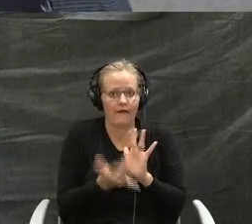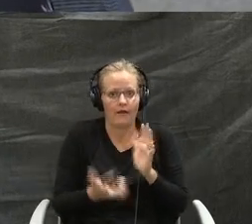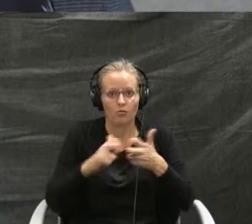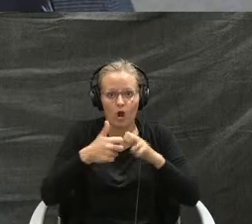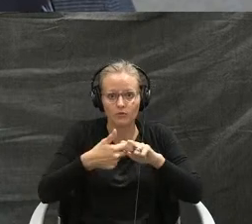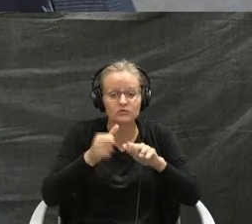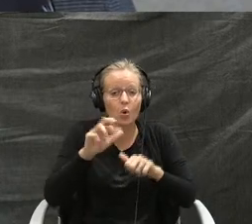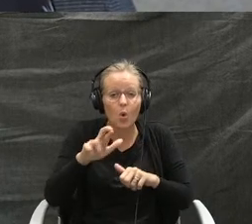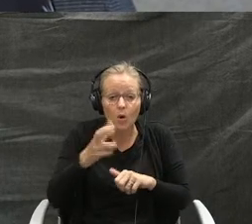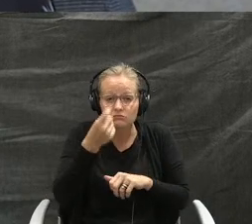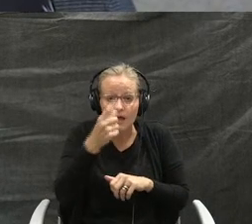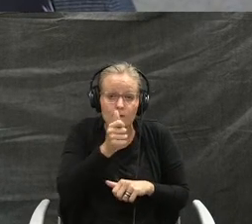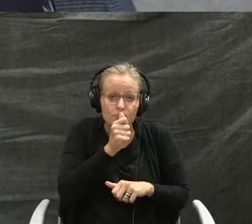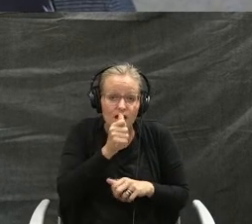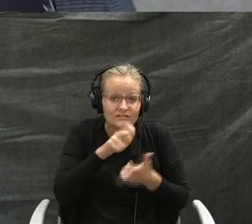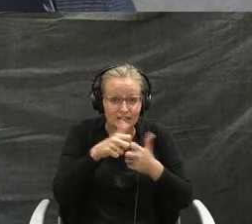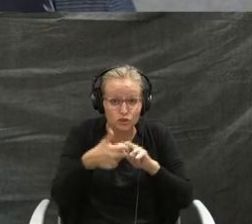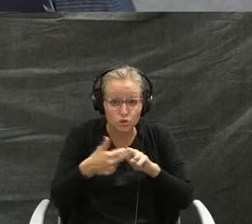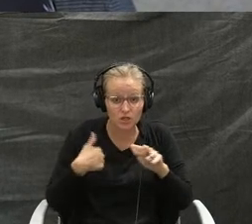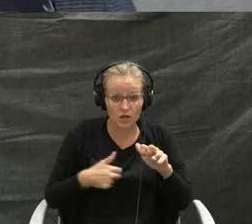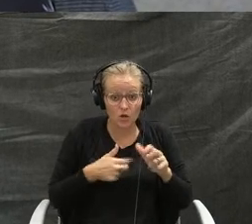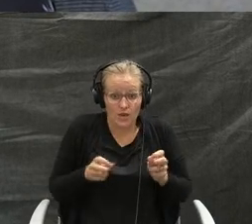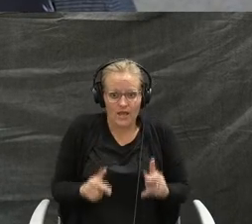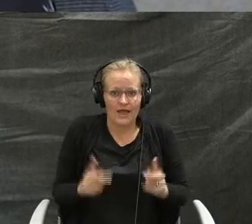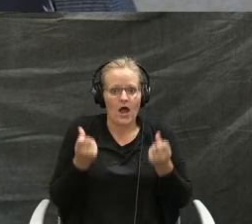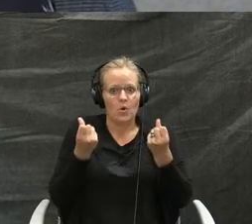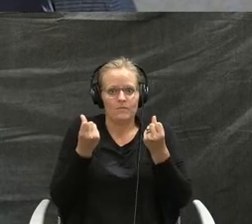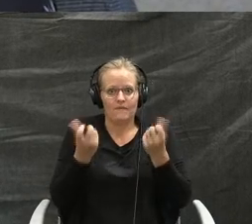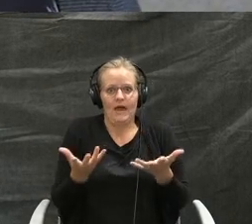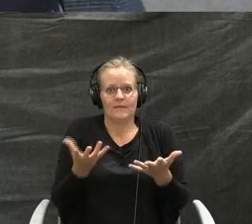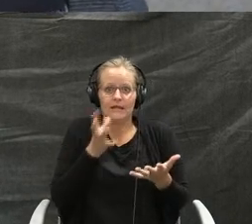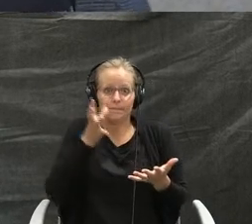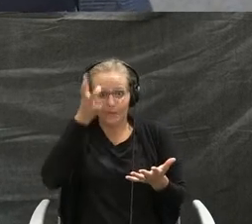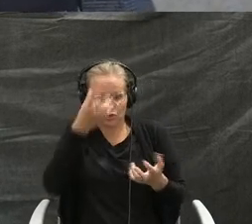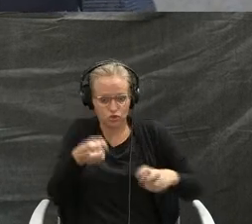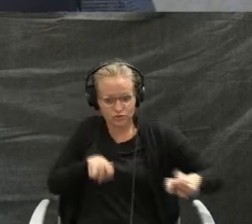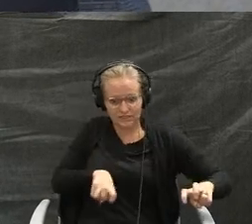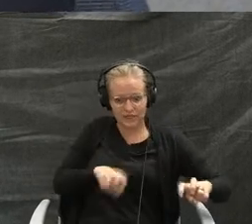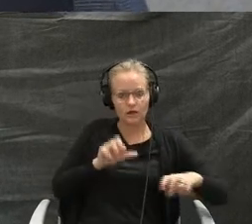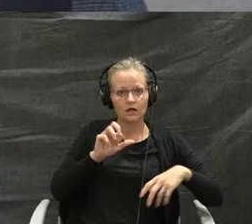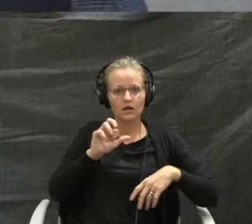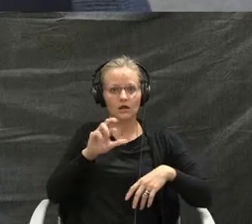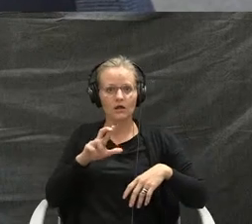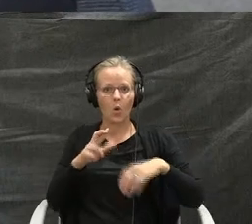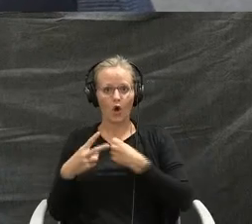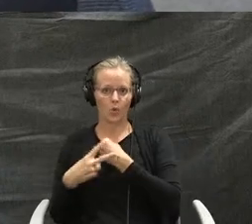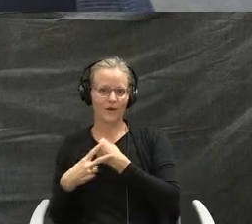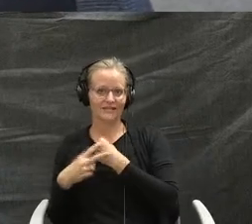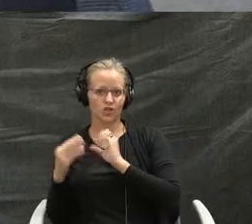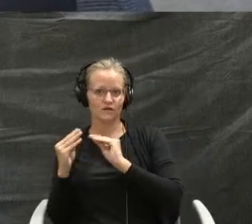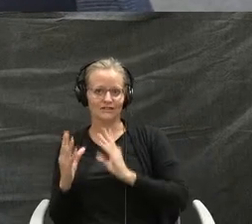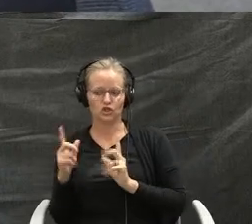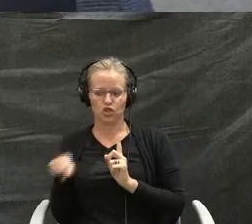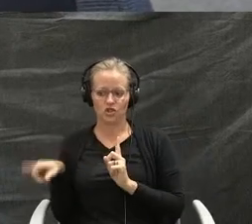classrooms all day? Every day, what about reserve teachers? Will they be comfortable with live streaming? Will we have